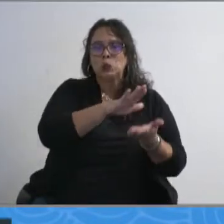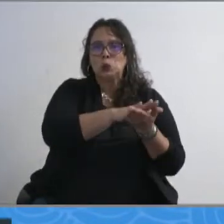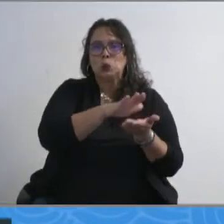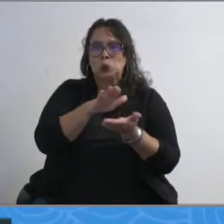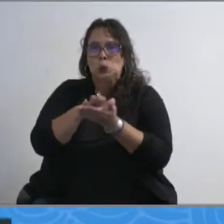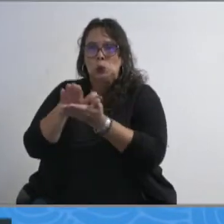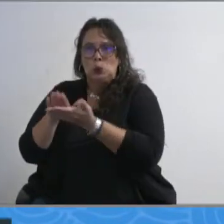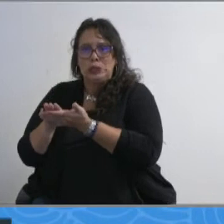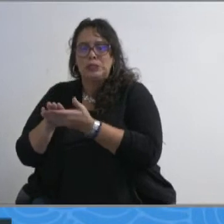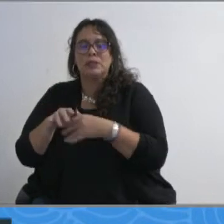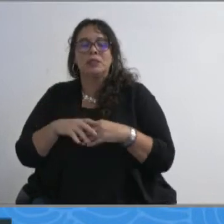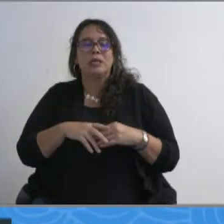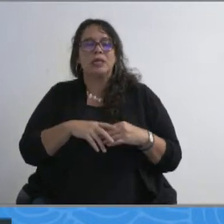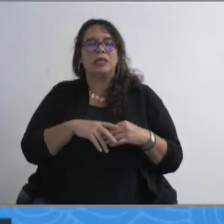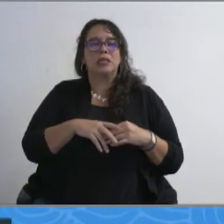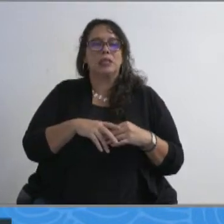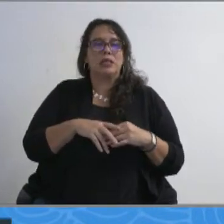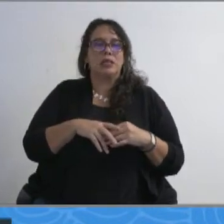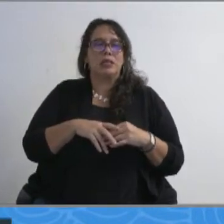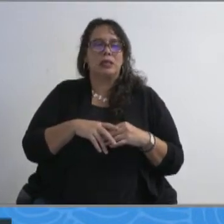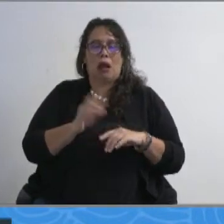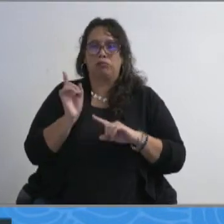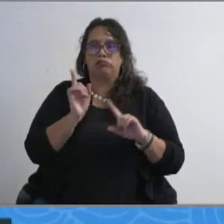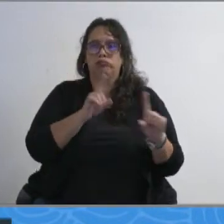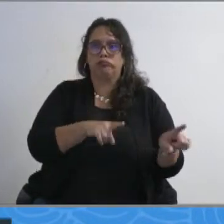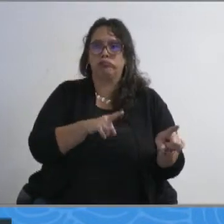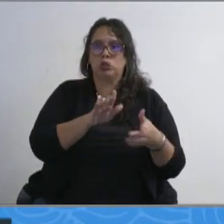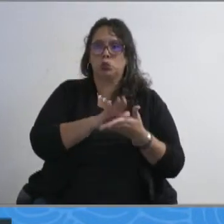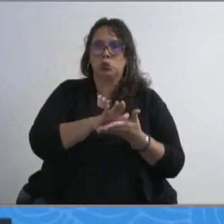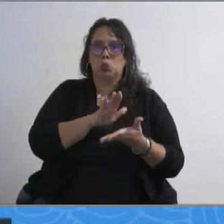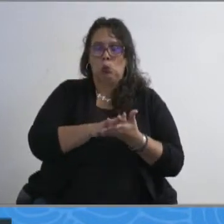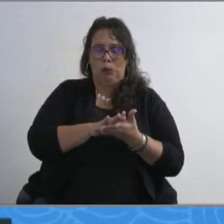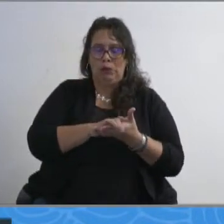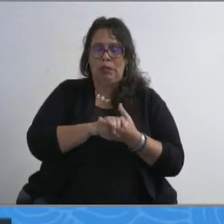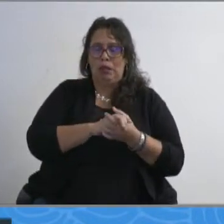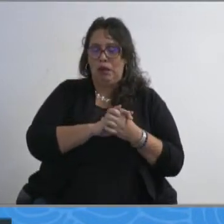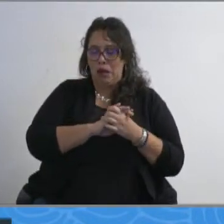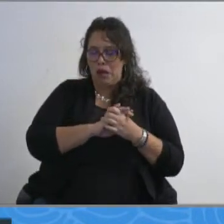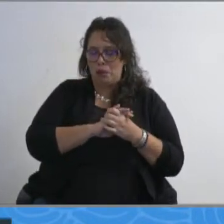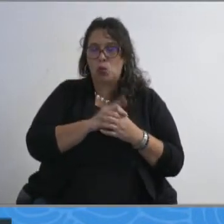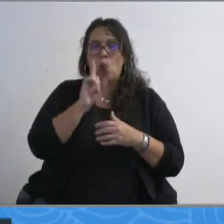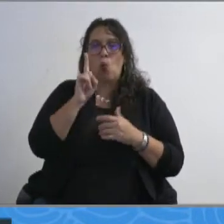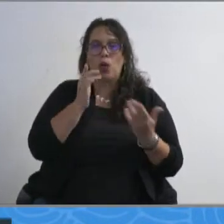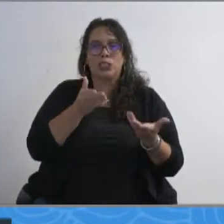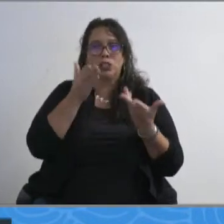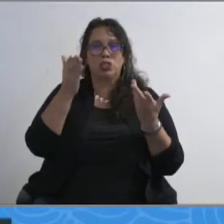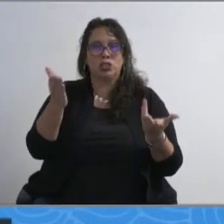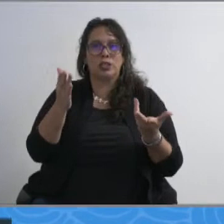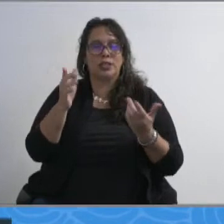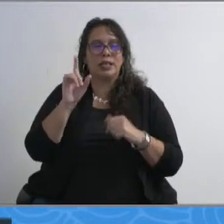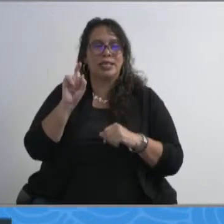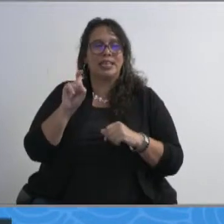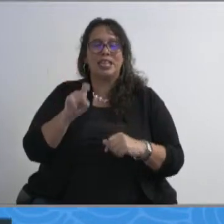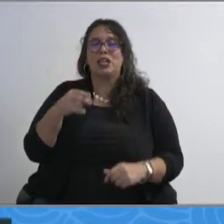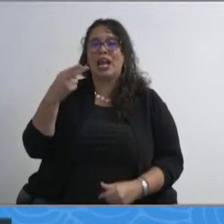I actually worked with the school once and one of my suggestions to them is they need to go to HBCUs